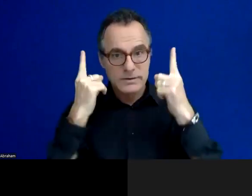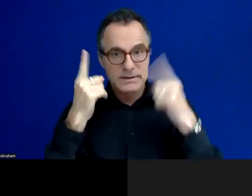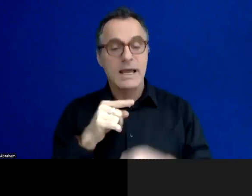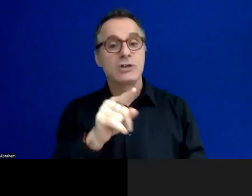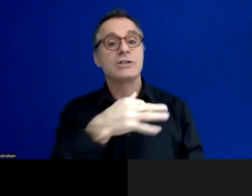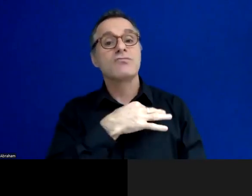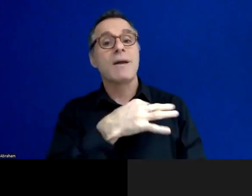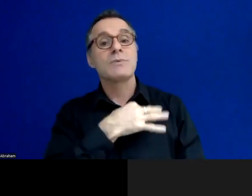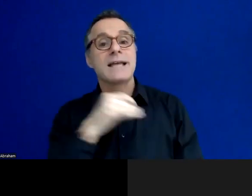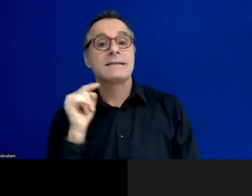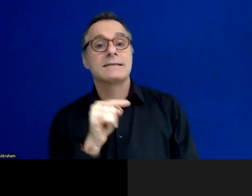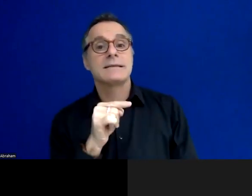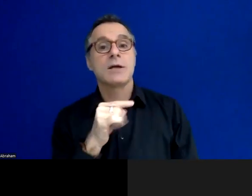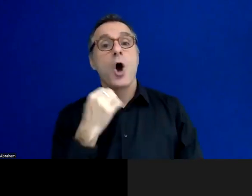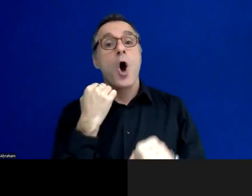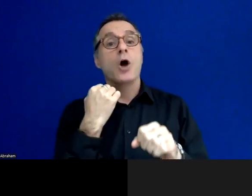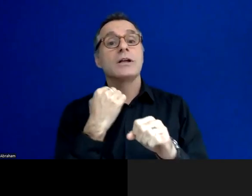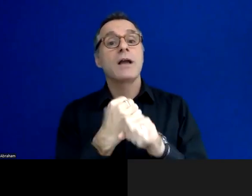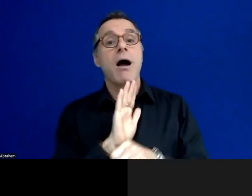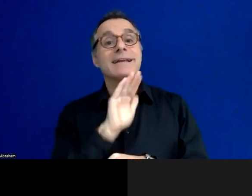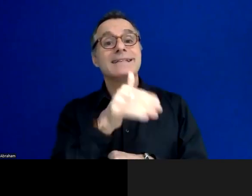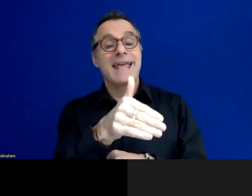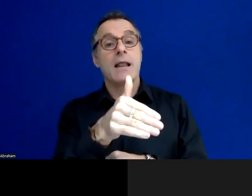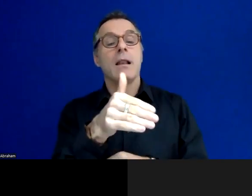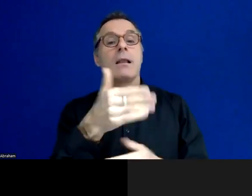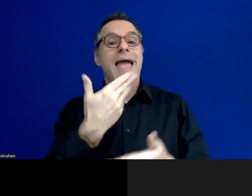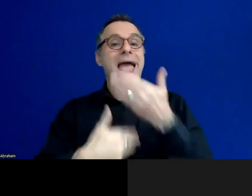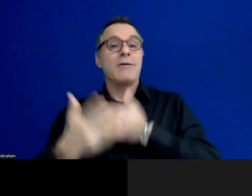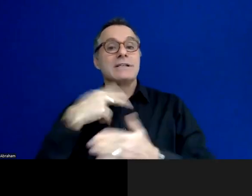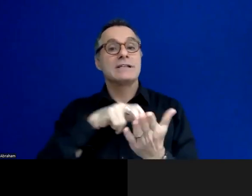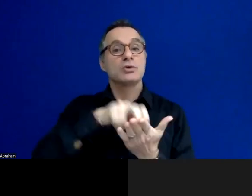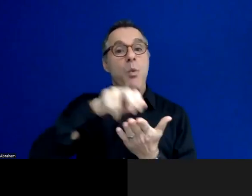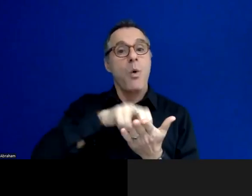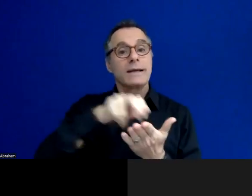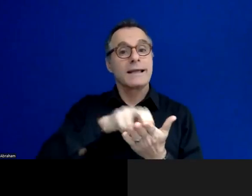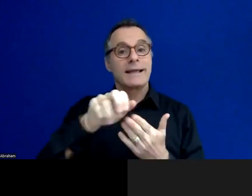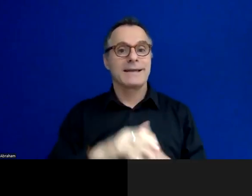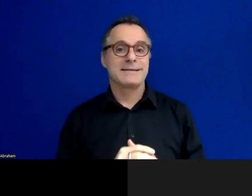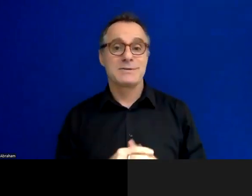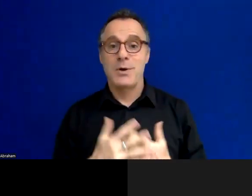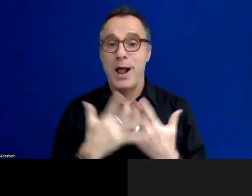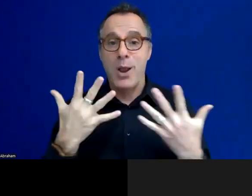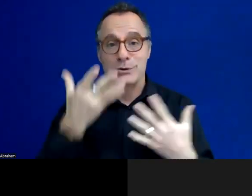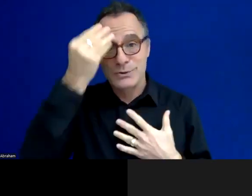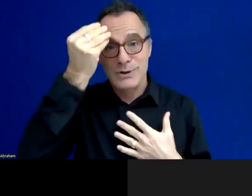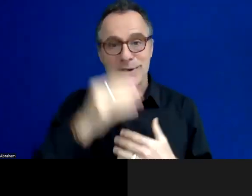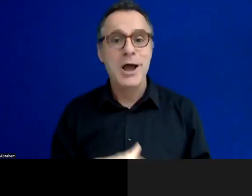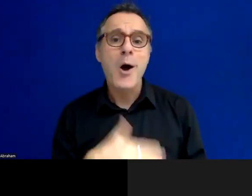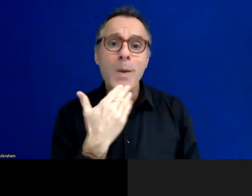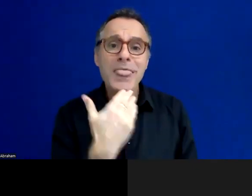on the Garnet Hill Women's Heritage walk as well. So, yeah, definitely some more to learn there. Clair: Brilliant. Thanks for telling me more.